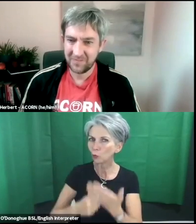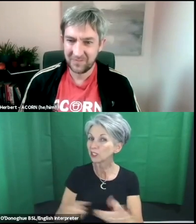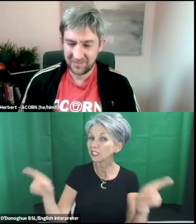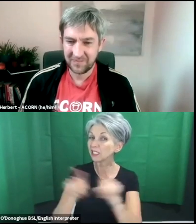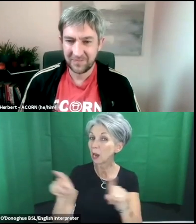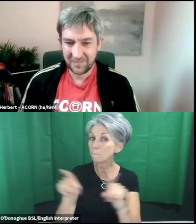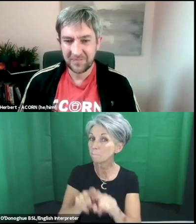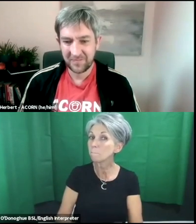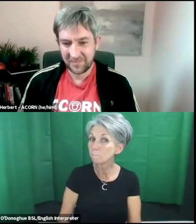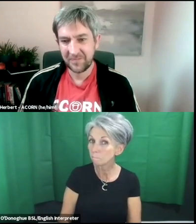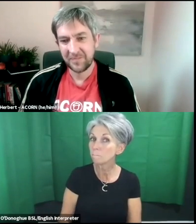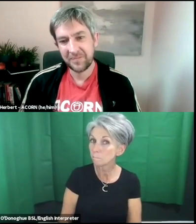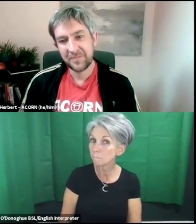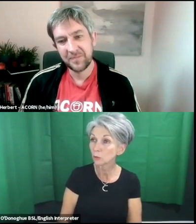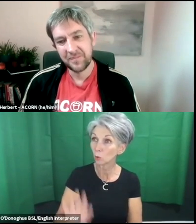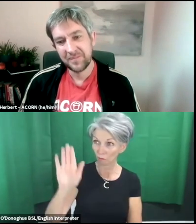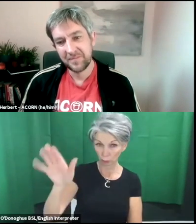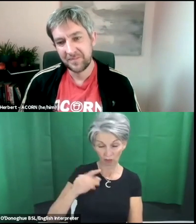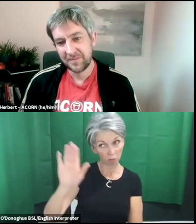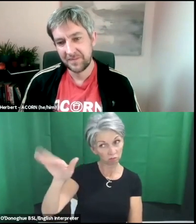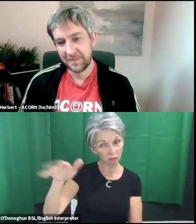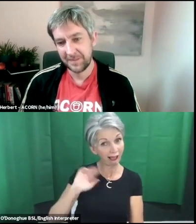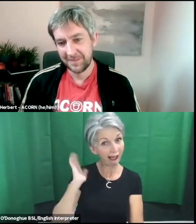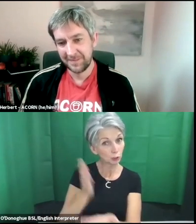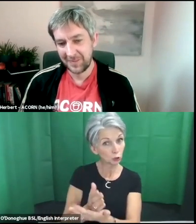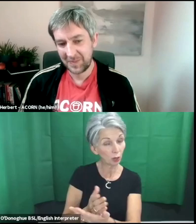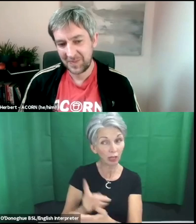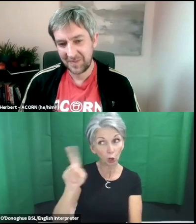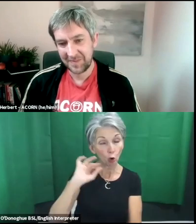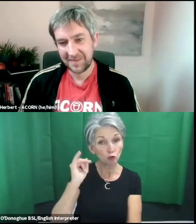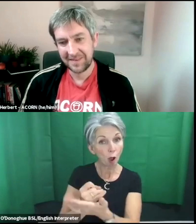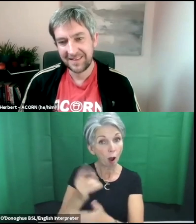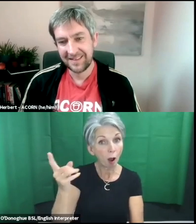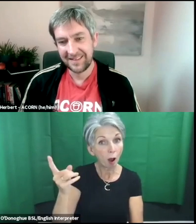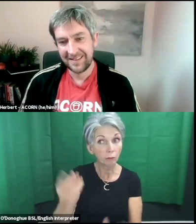And so if you come back and go, "actually, I think you'll find that's not true." And they go, "oh my God.